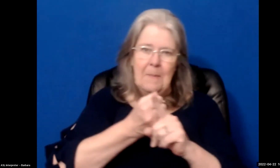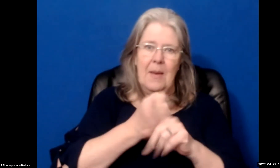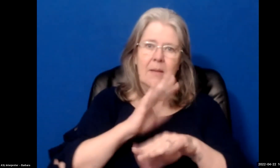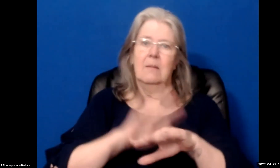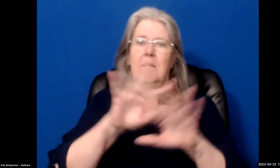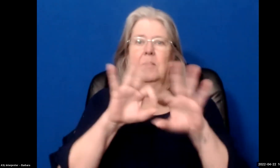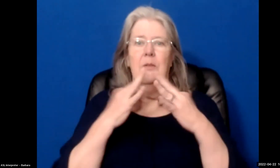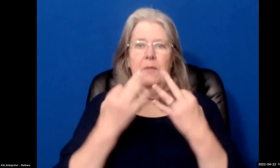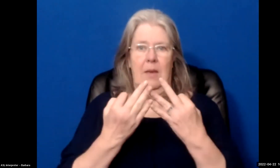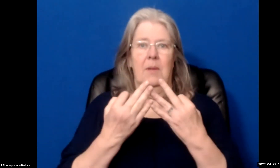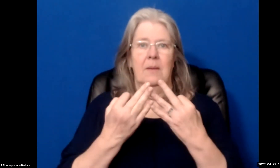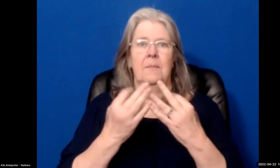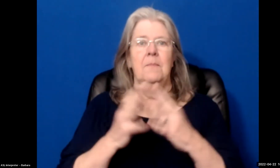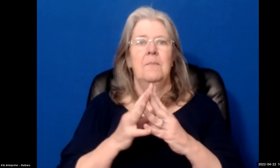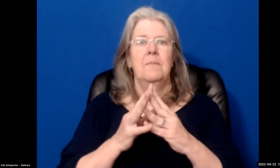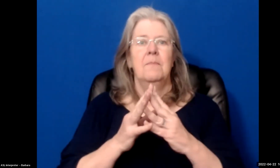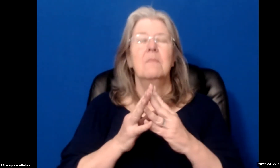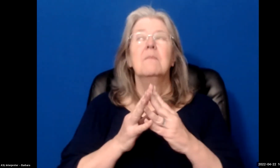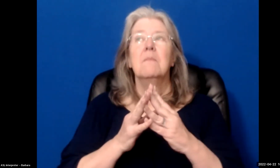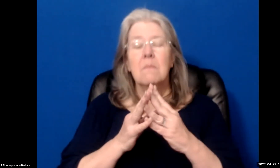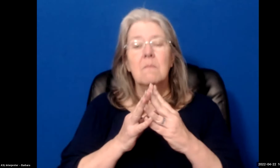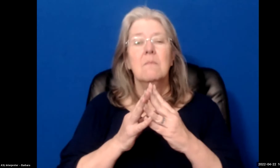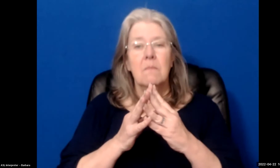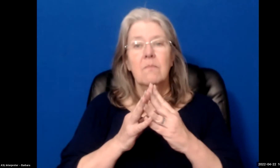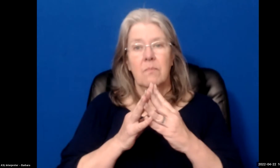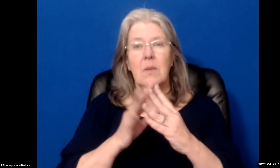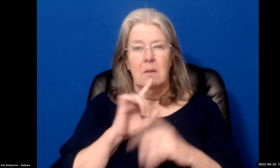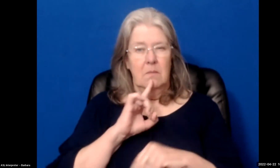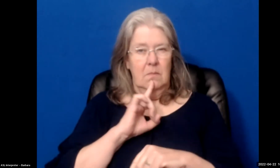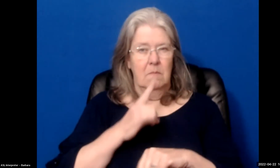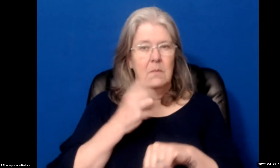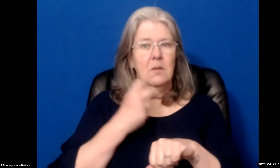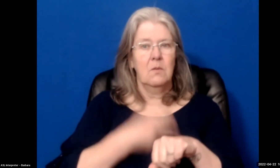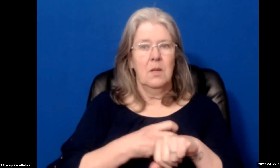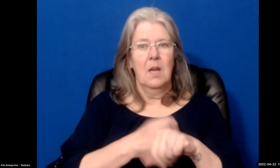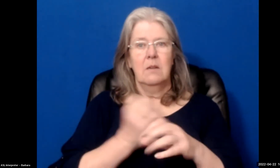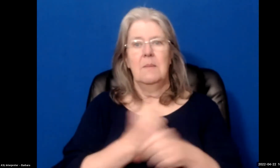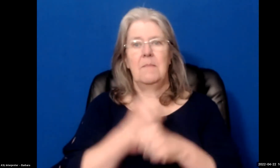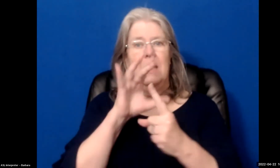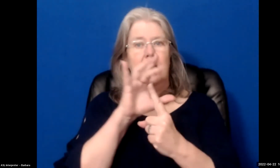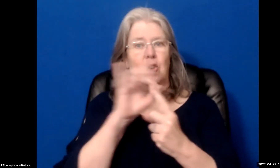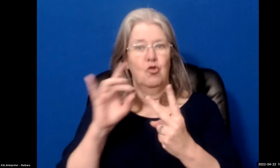Shannon: It's--it's been really hard to see -- have to make choices.